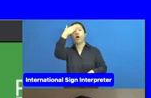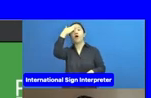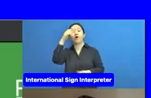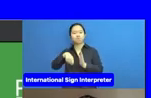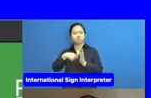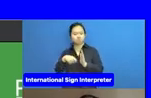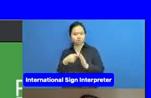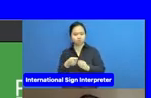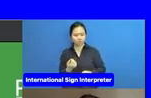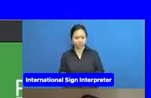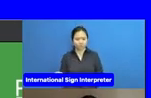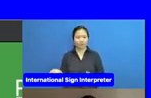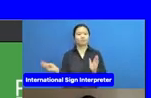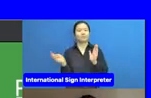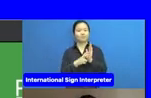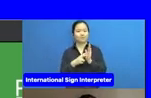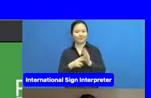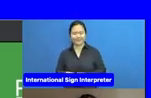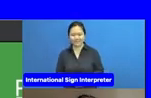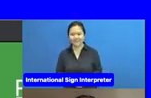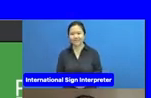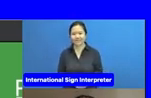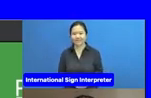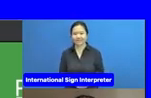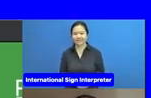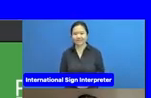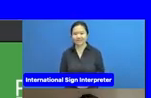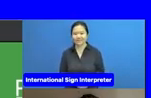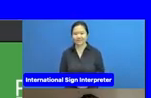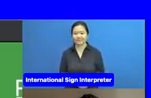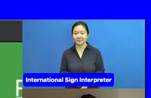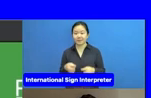and of course, become part of the Perform Europe journey